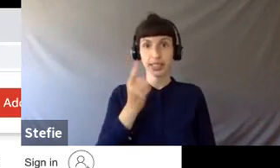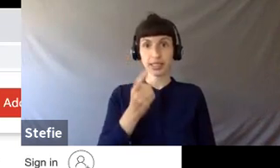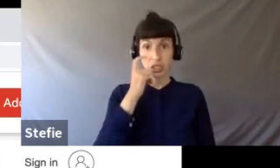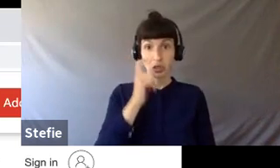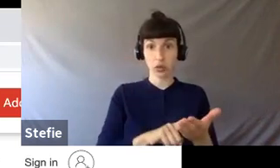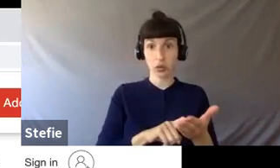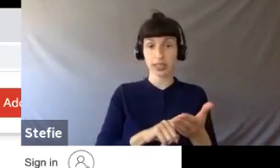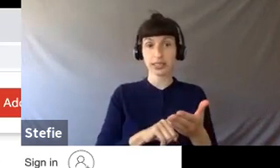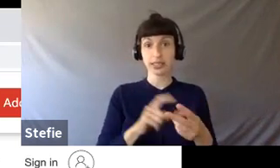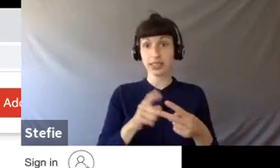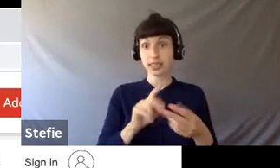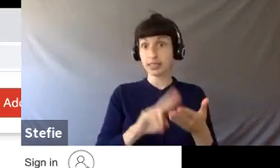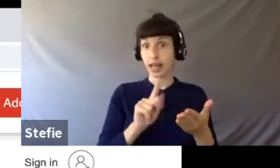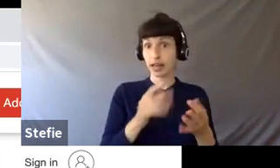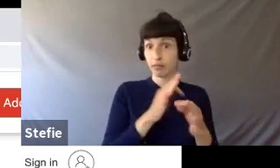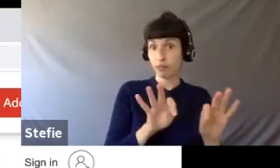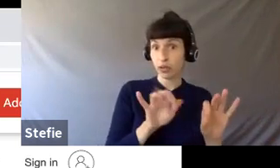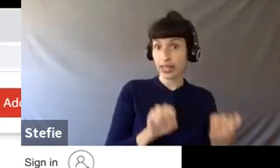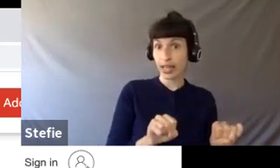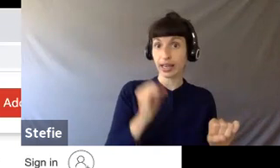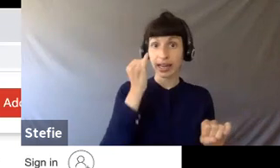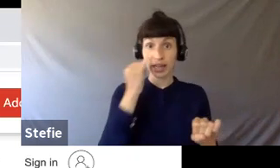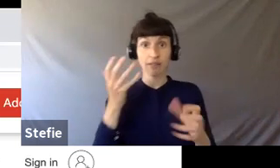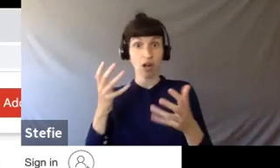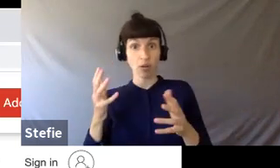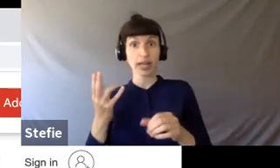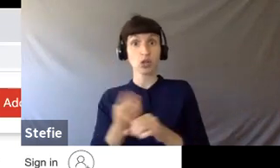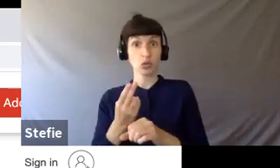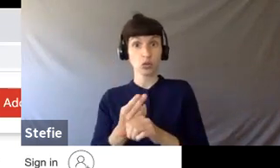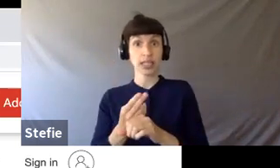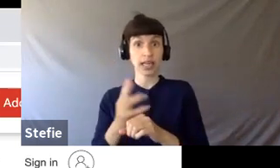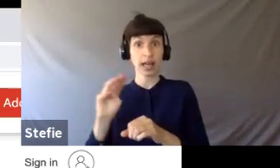I've already gotten to their main page; this is what you will see. Notice